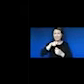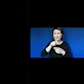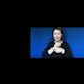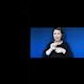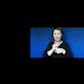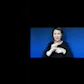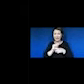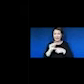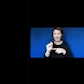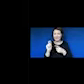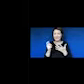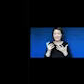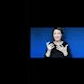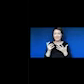potentially placed in that job.